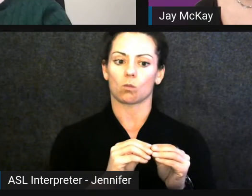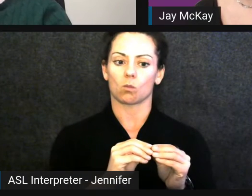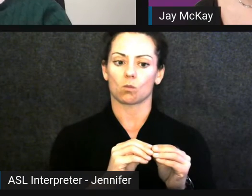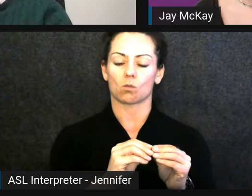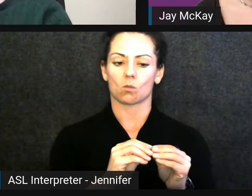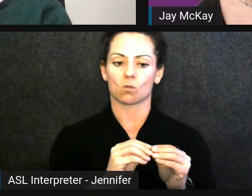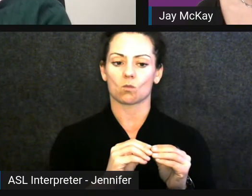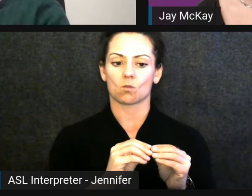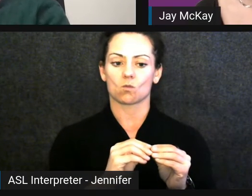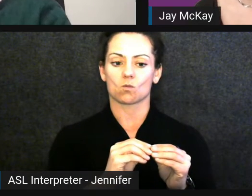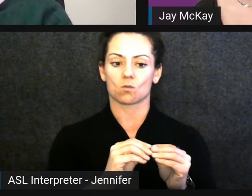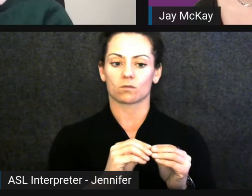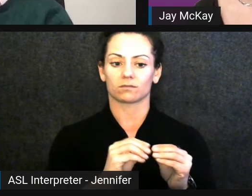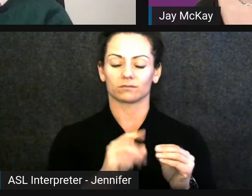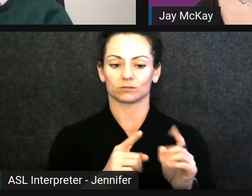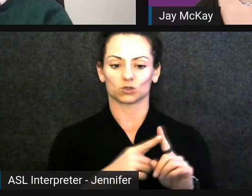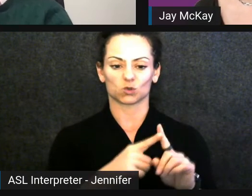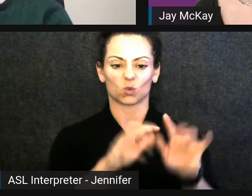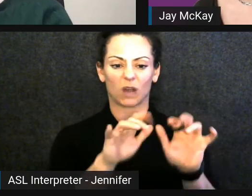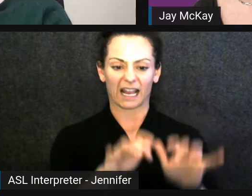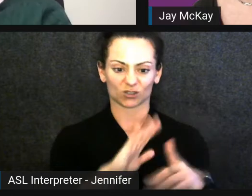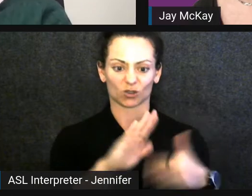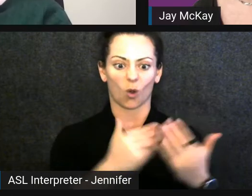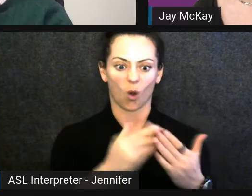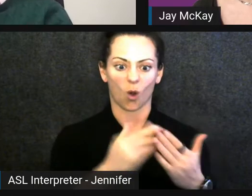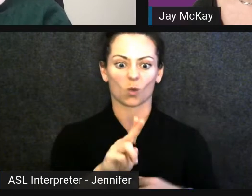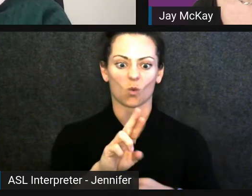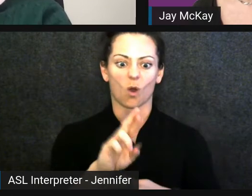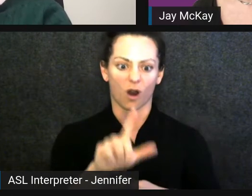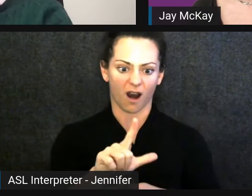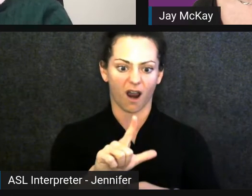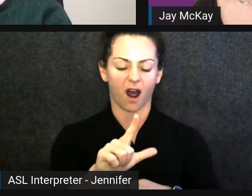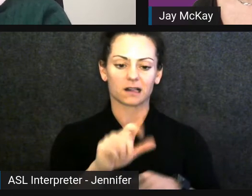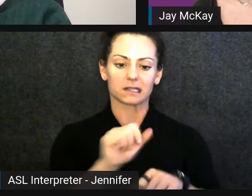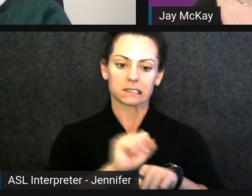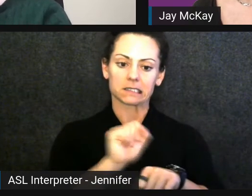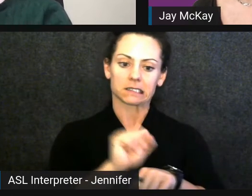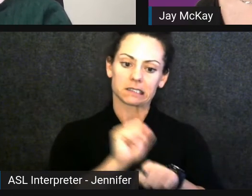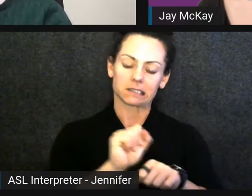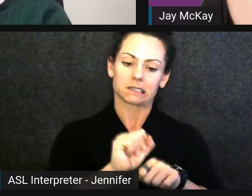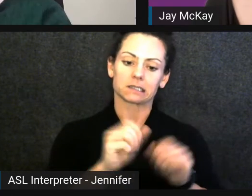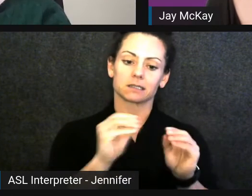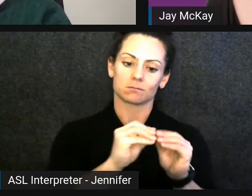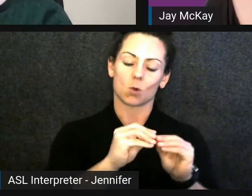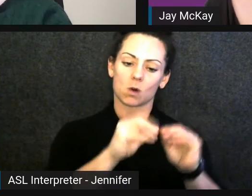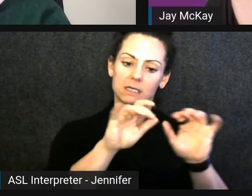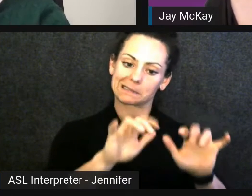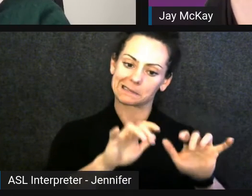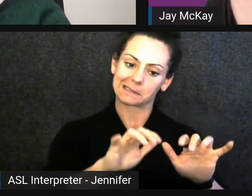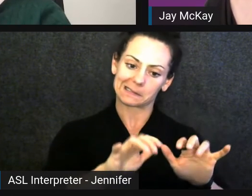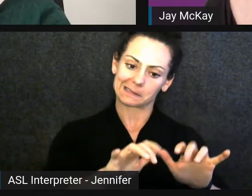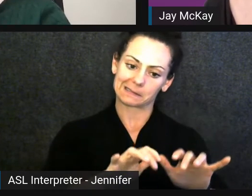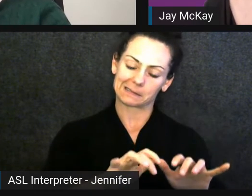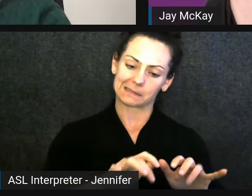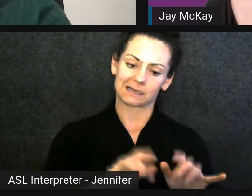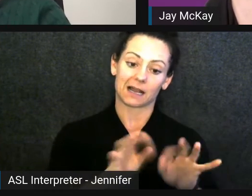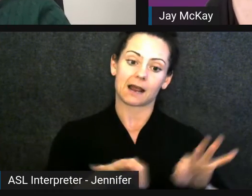to enter all the euros and make sure that all the pages that you're interested in that all the pages are accessible, right?